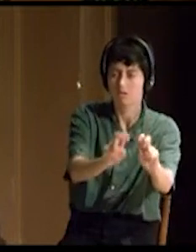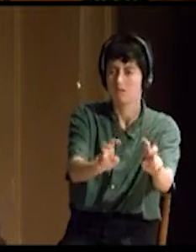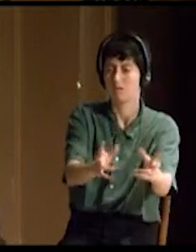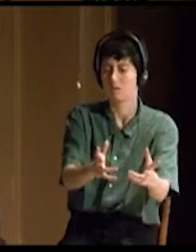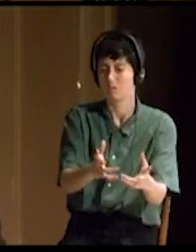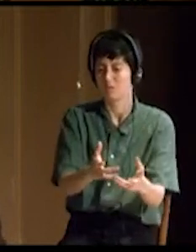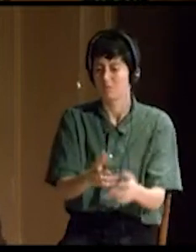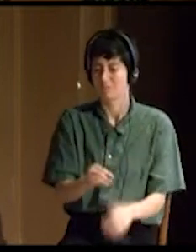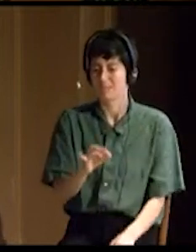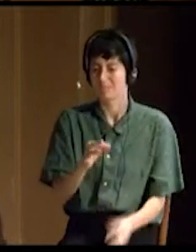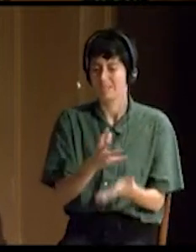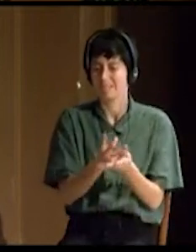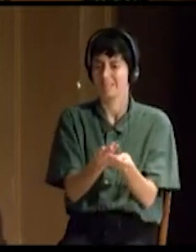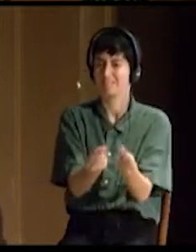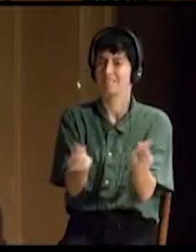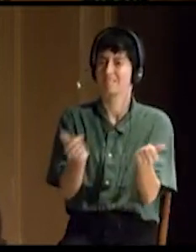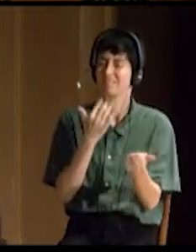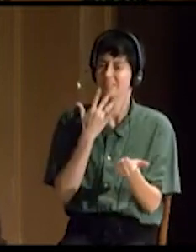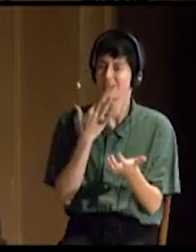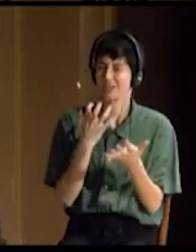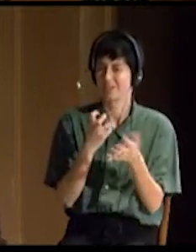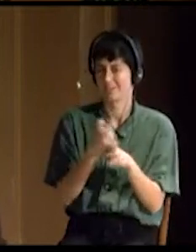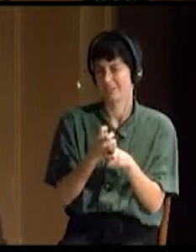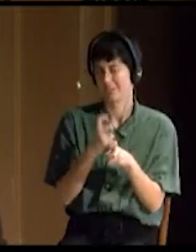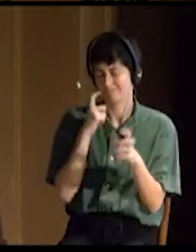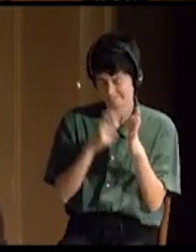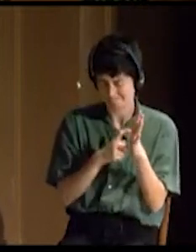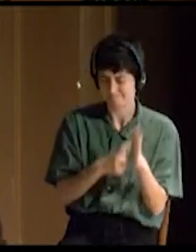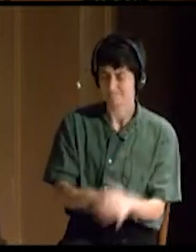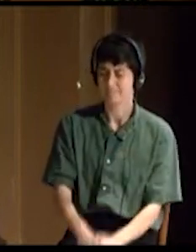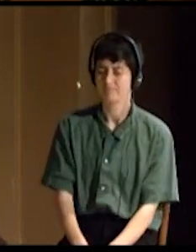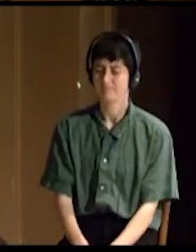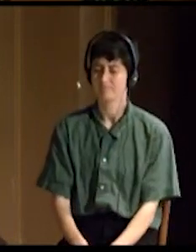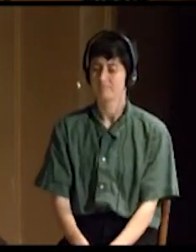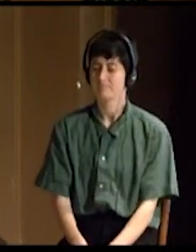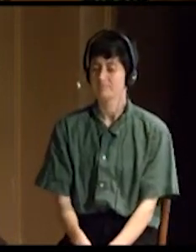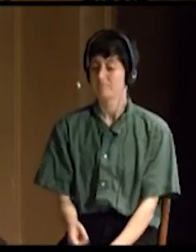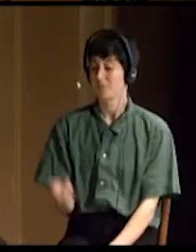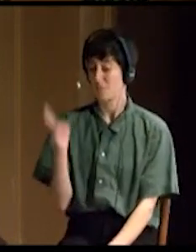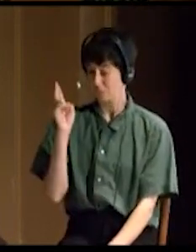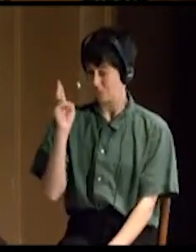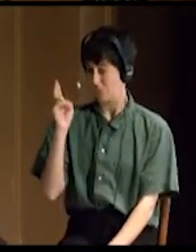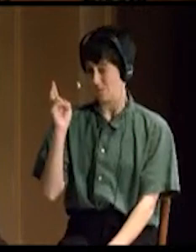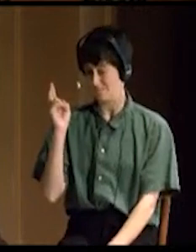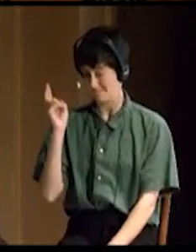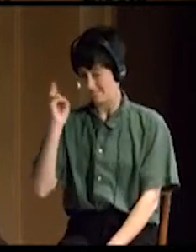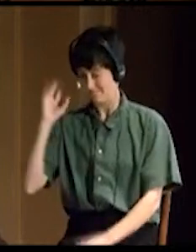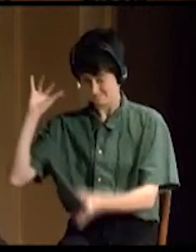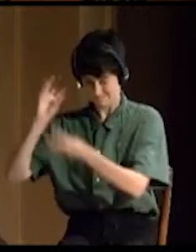that historically has only had one name, this species from Florida had a very unique phenotype.